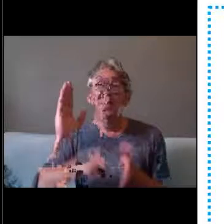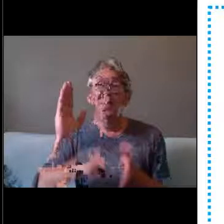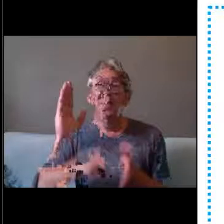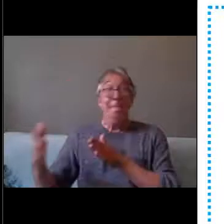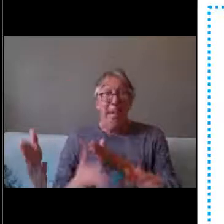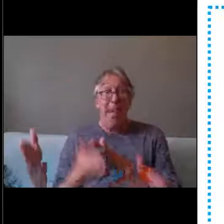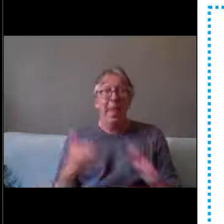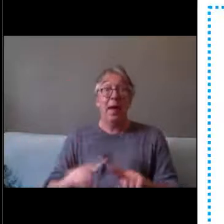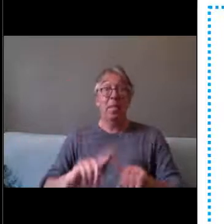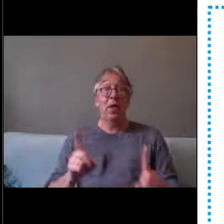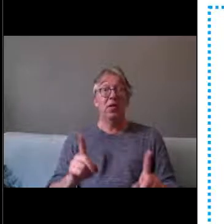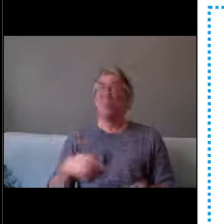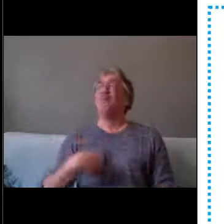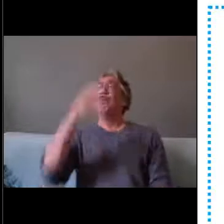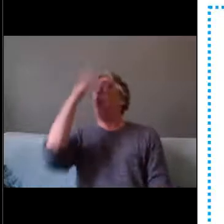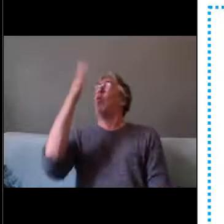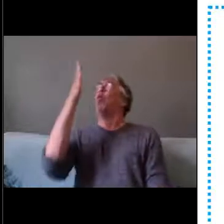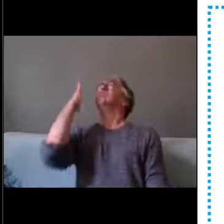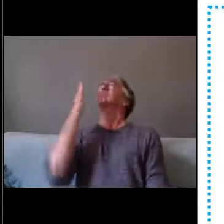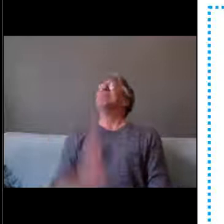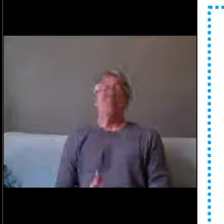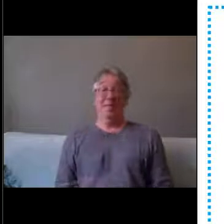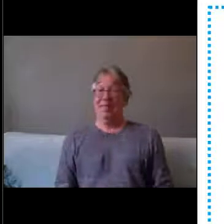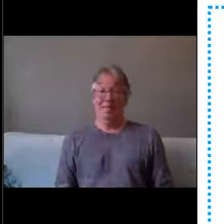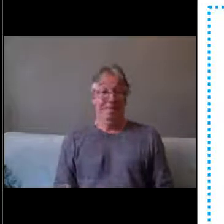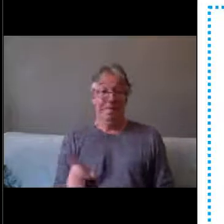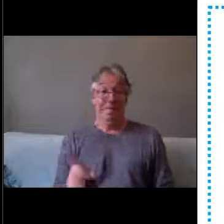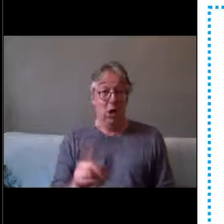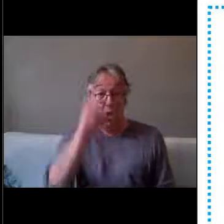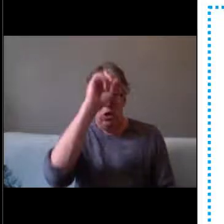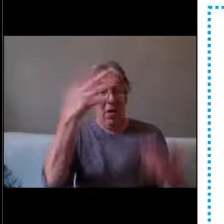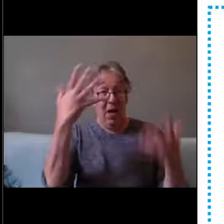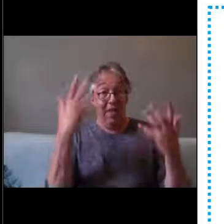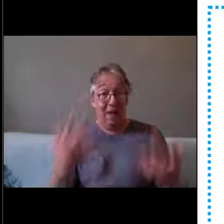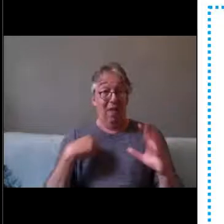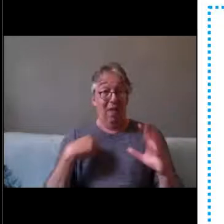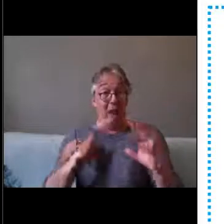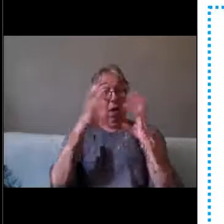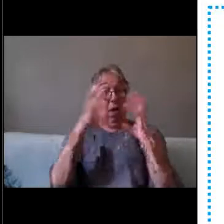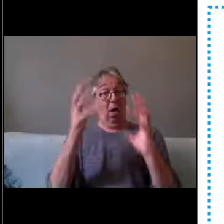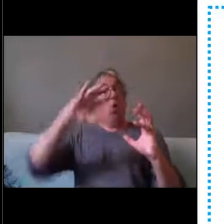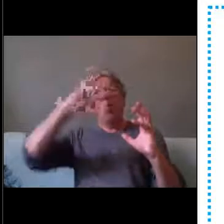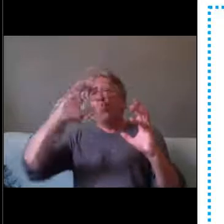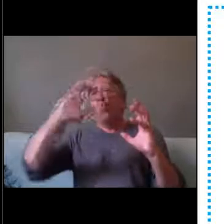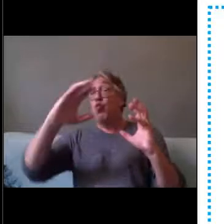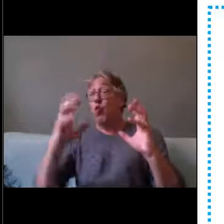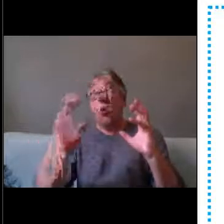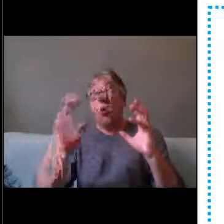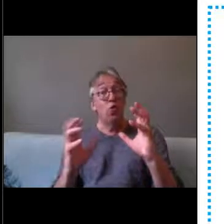we have travel warning in place. So none of the volunteers can leave.